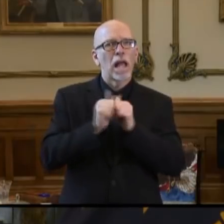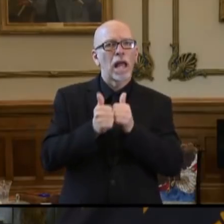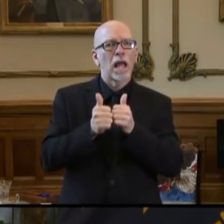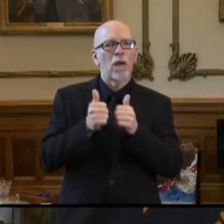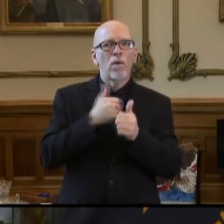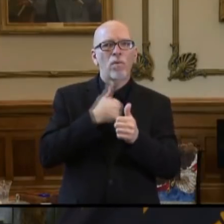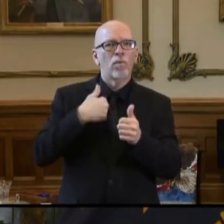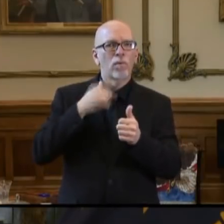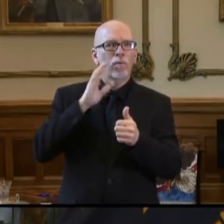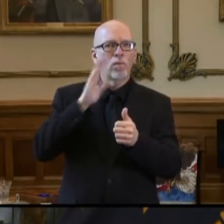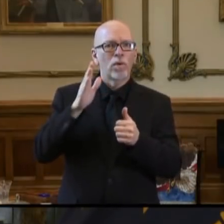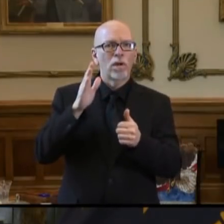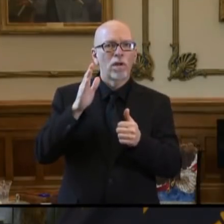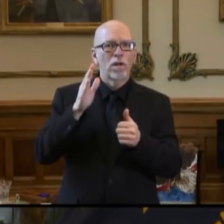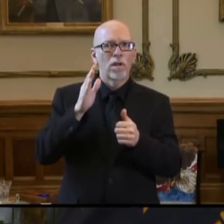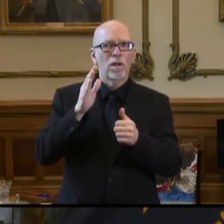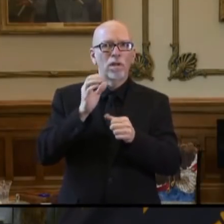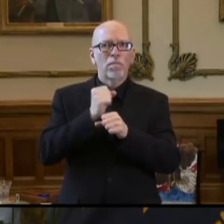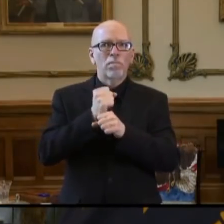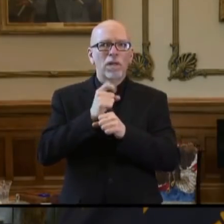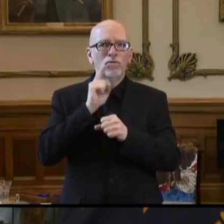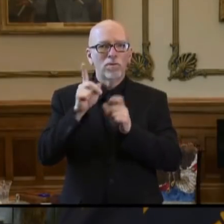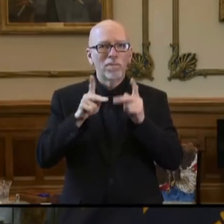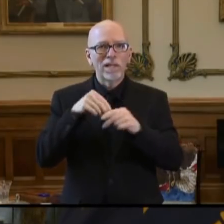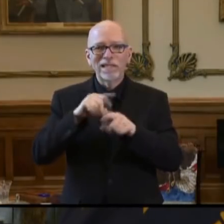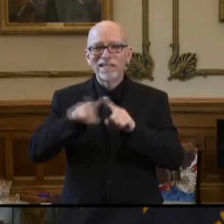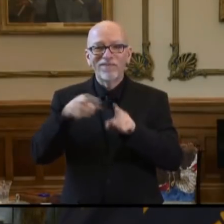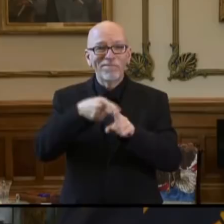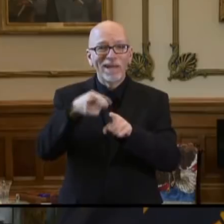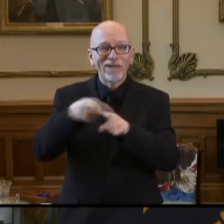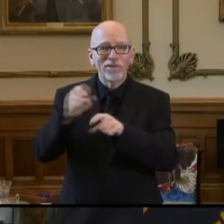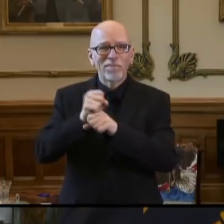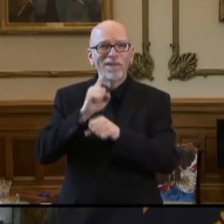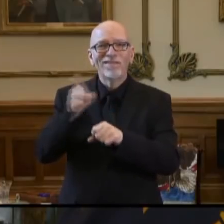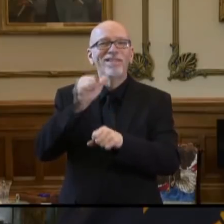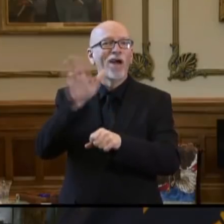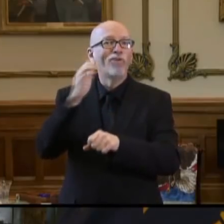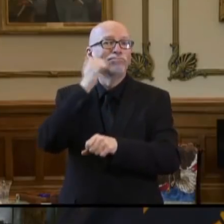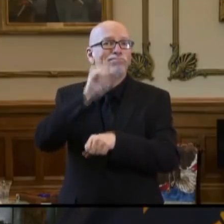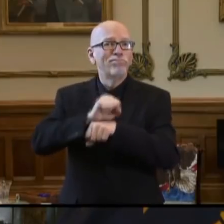HOW MUCH DO WE NEED IN TERMS OF PERSONNEL AND HOW DO WE GO